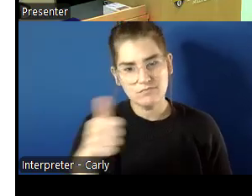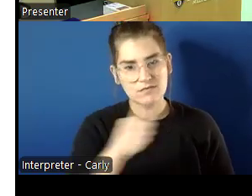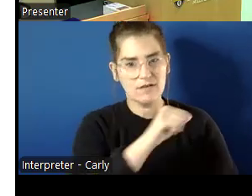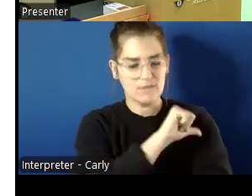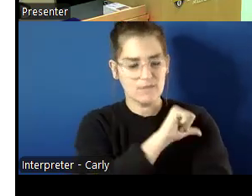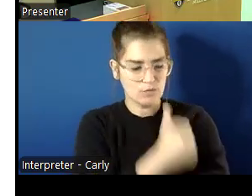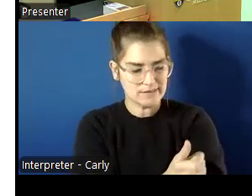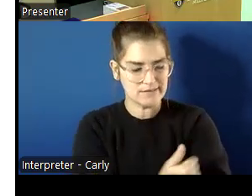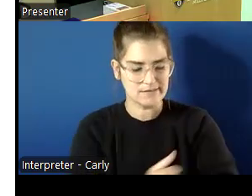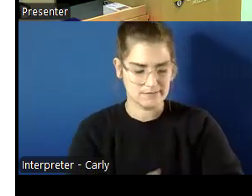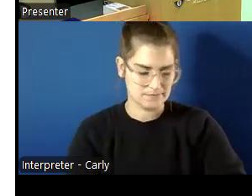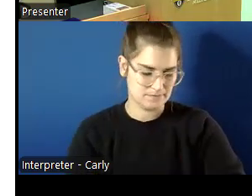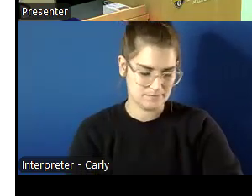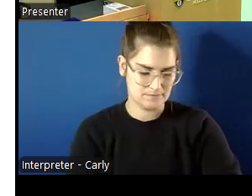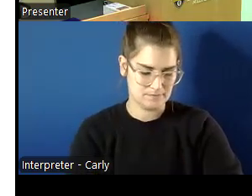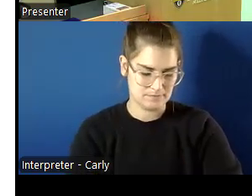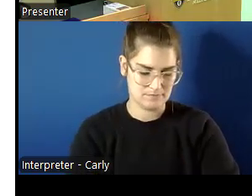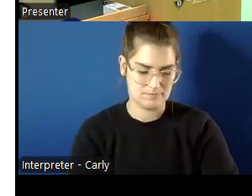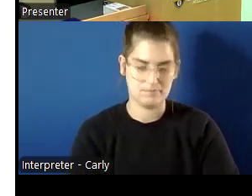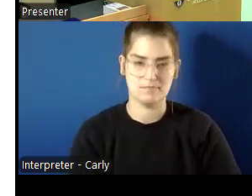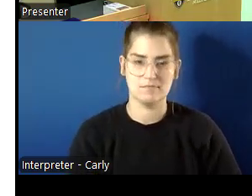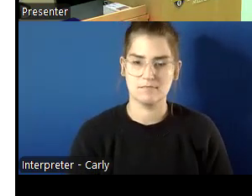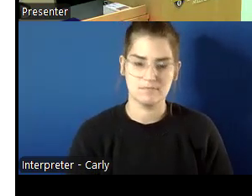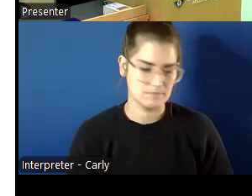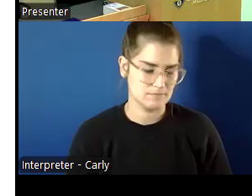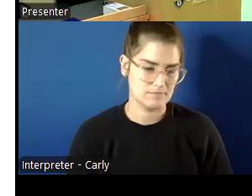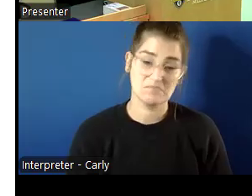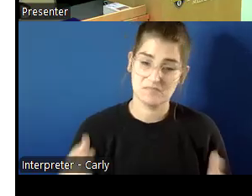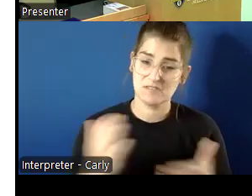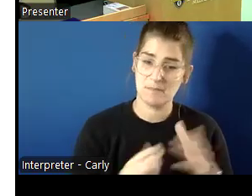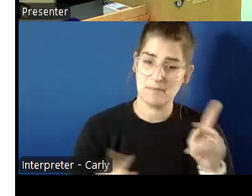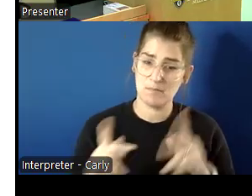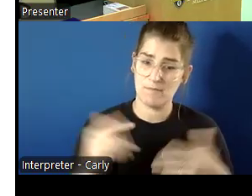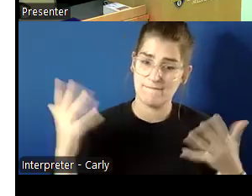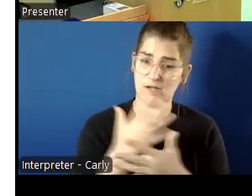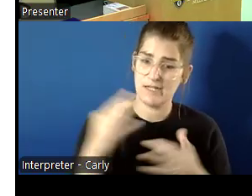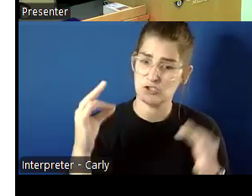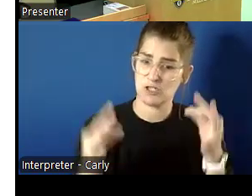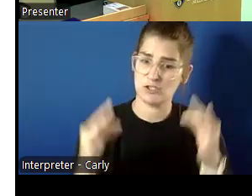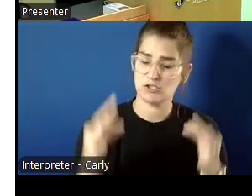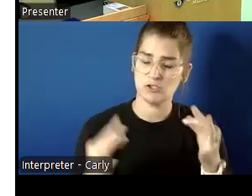and many times people are afraid of being judged so they won't bring something up. But if you make